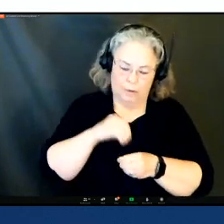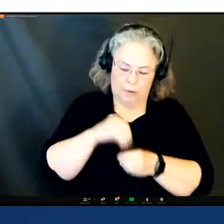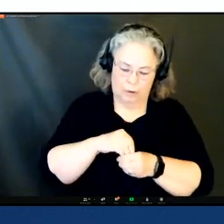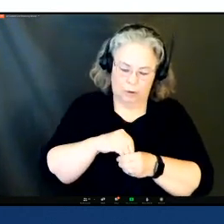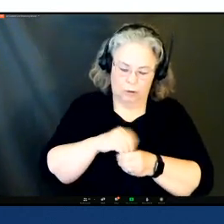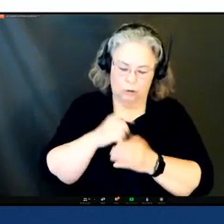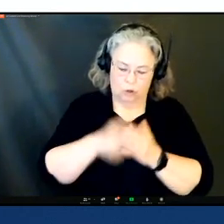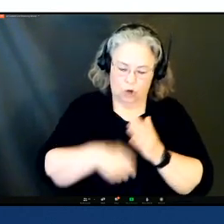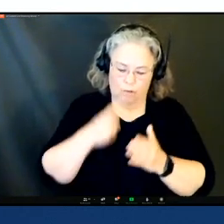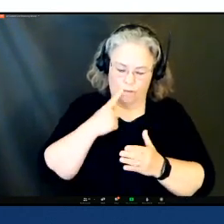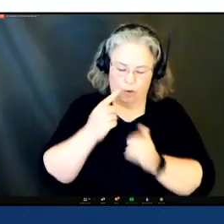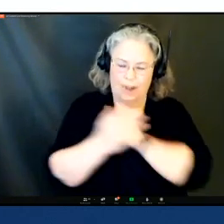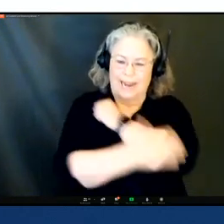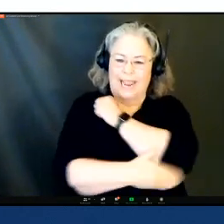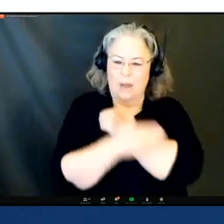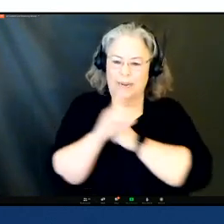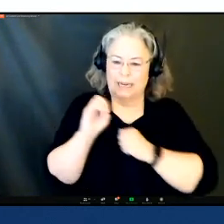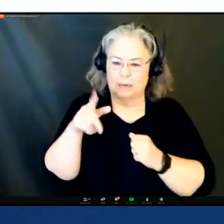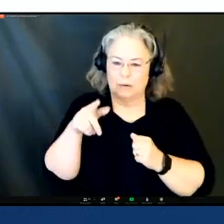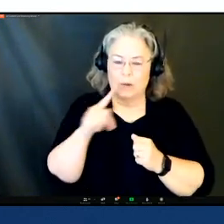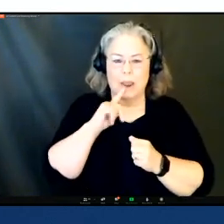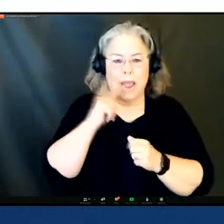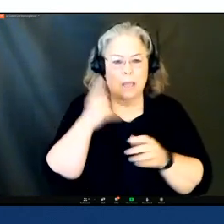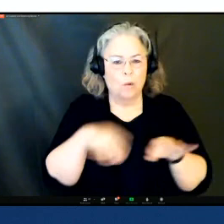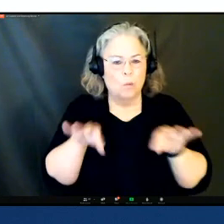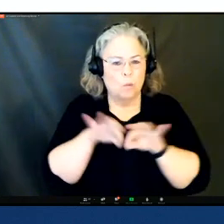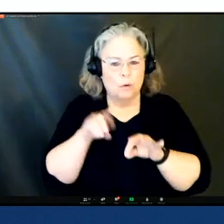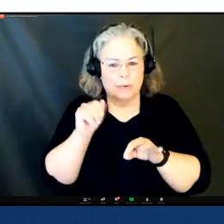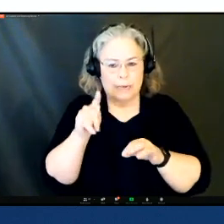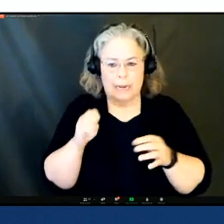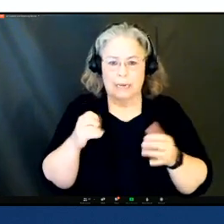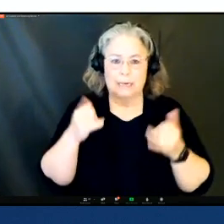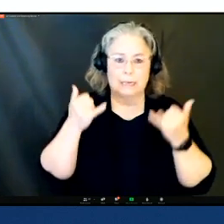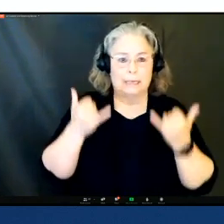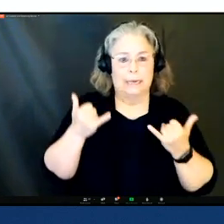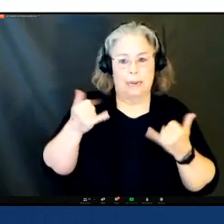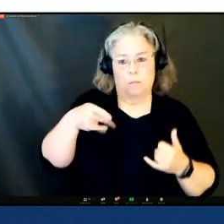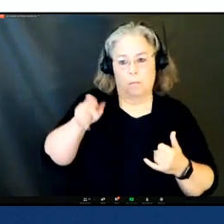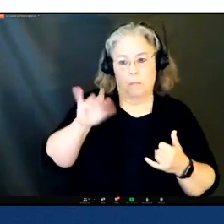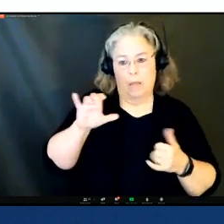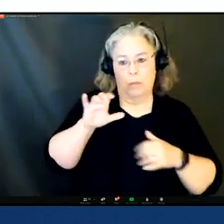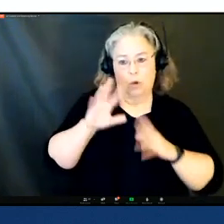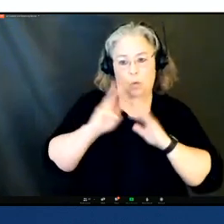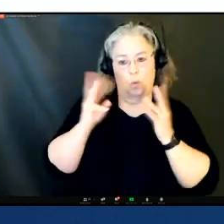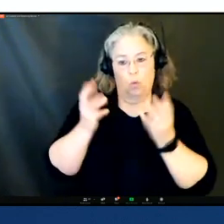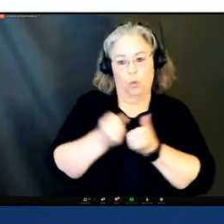Some other key dates in the current timeframe includ today's public budget workshop and a planned board hearing in December